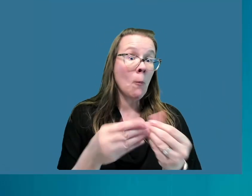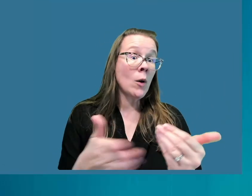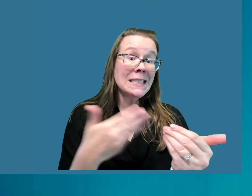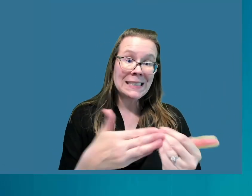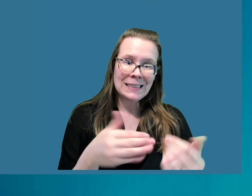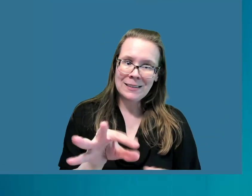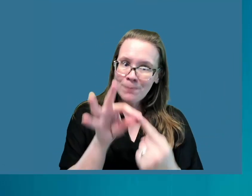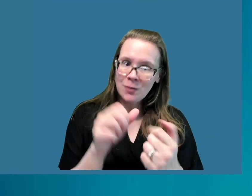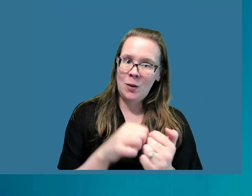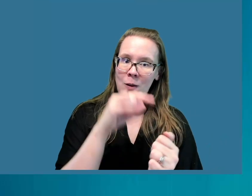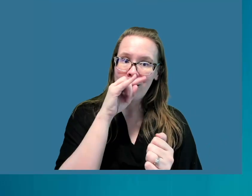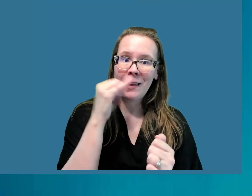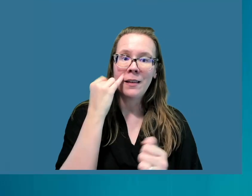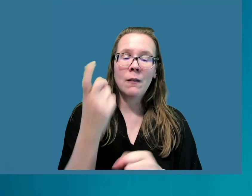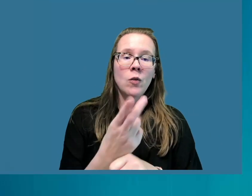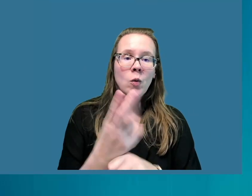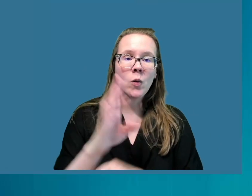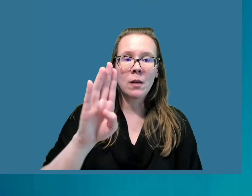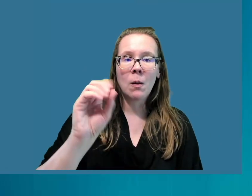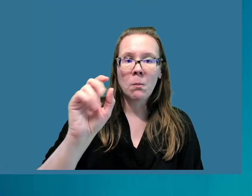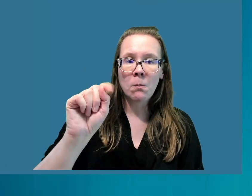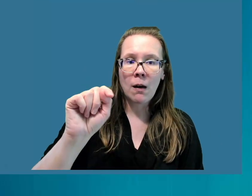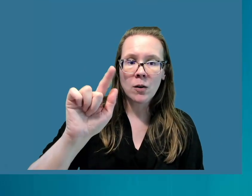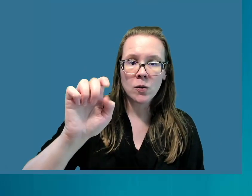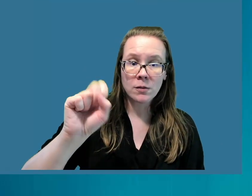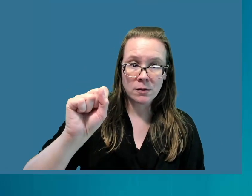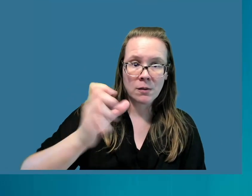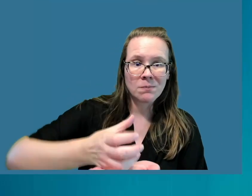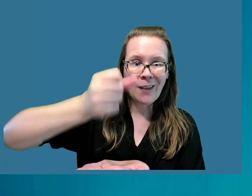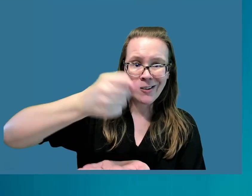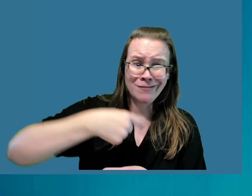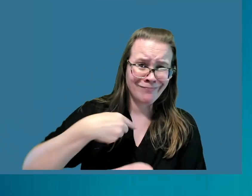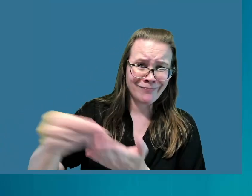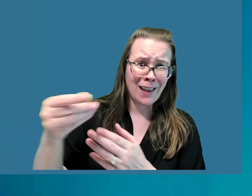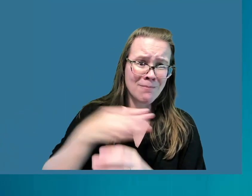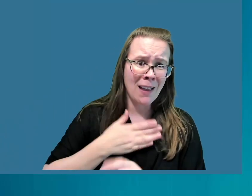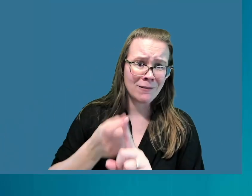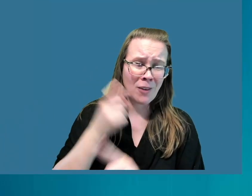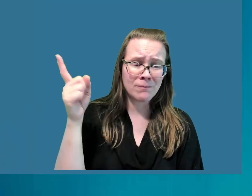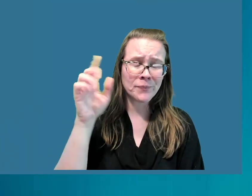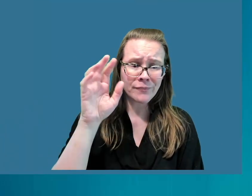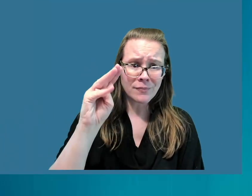bottles of different kinds. And, um, I find that the easiest thing to use is bottles that have a